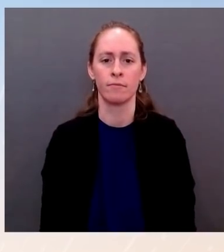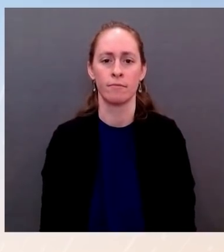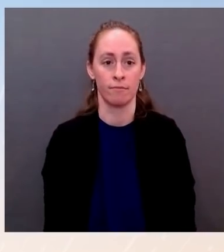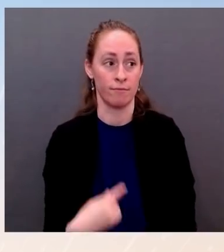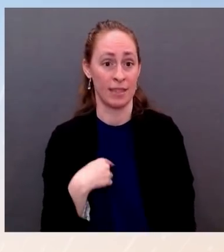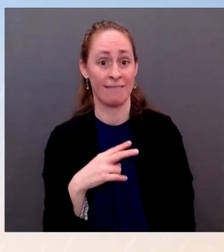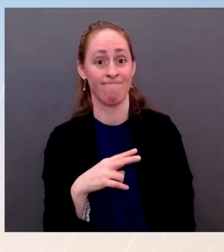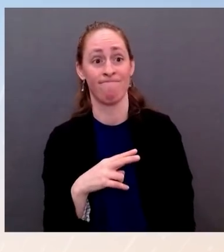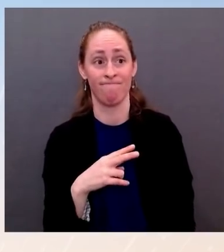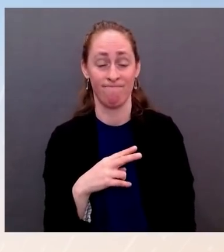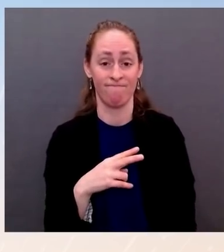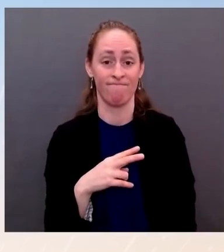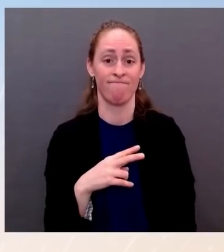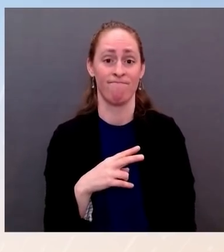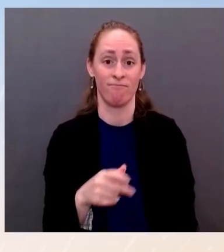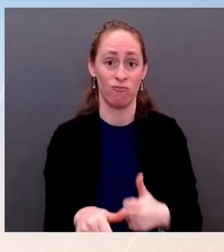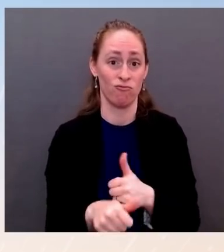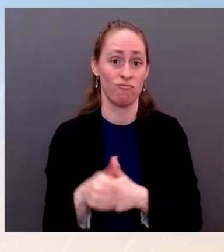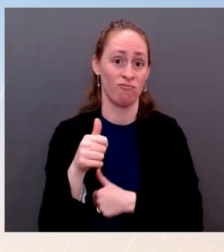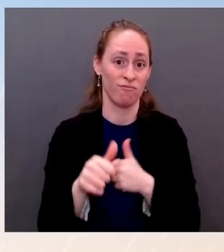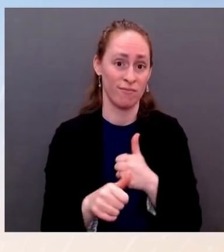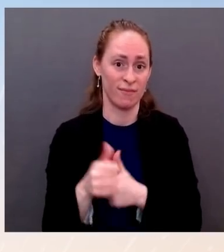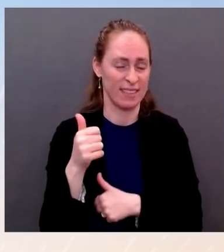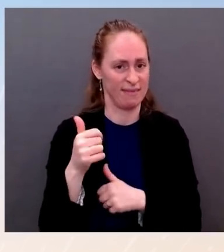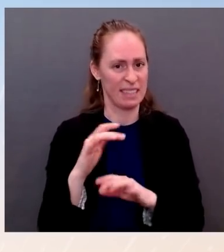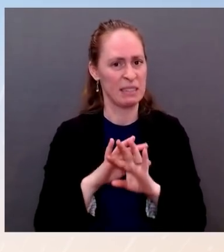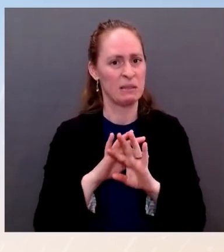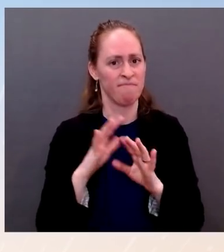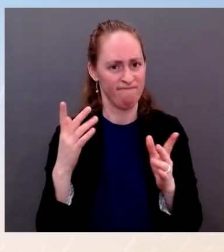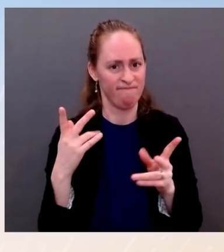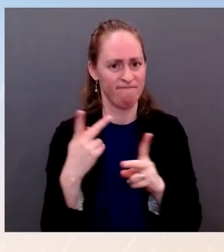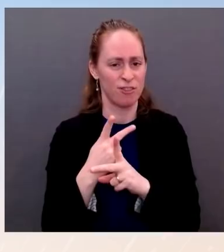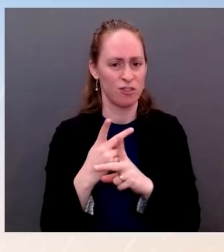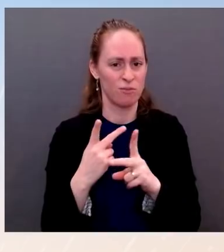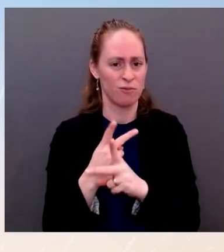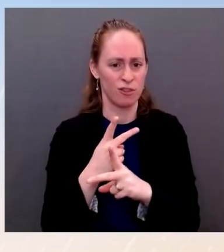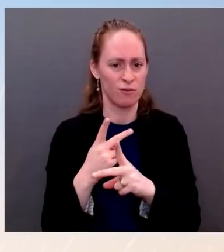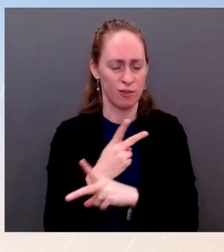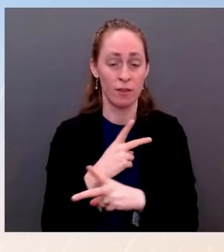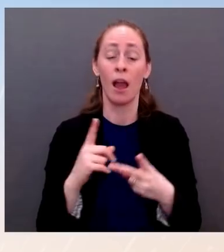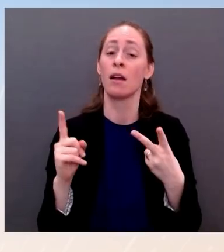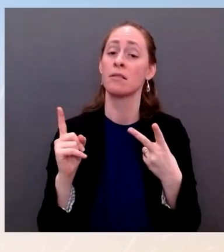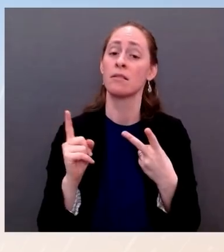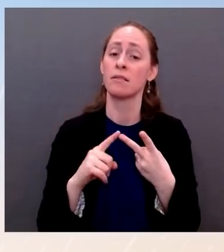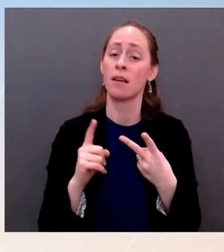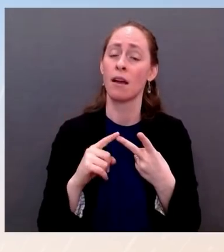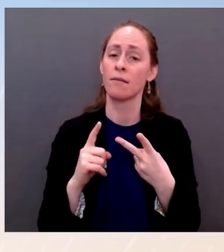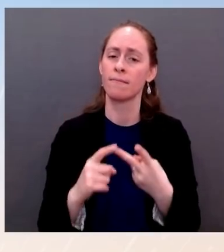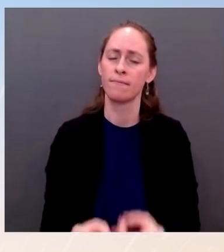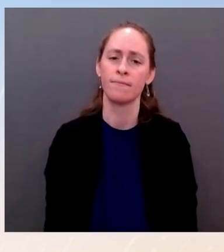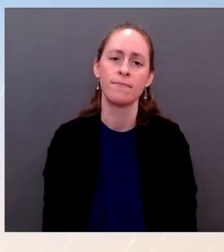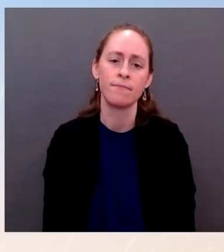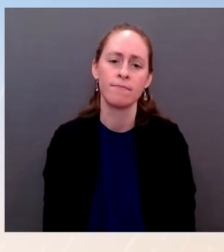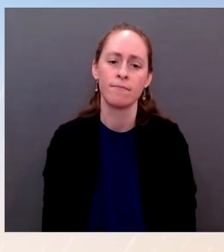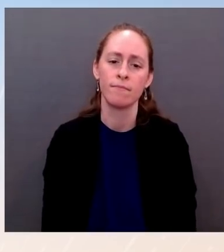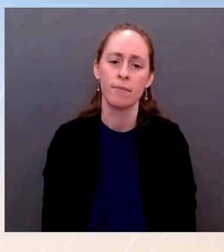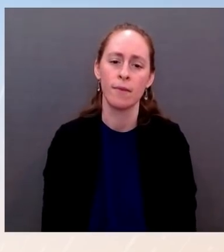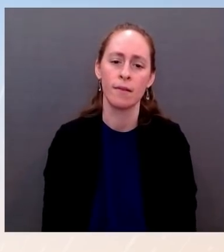And as to your other question, I can't obviously predict what the exact shape or scope of the military action will be.